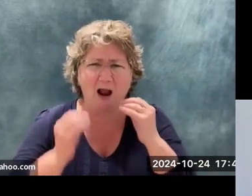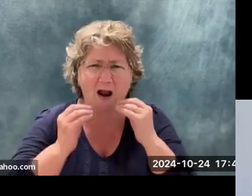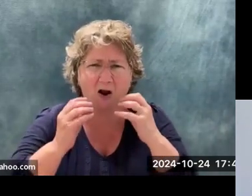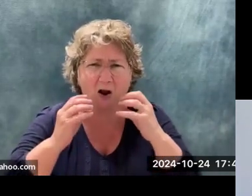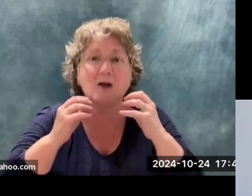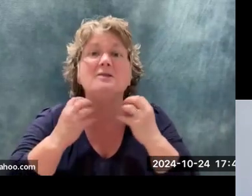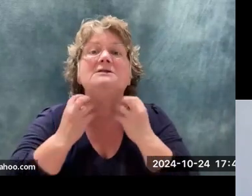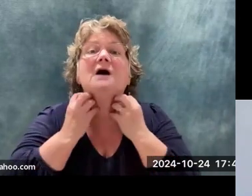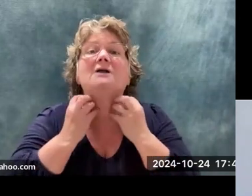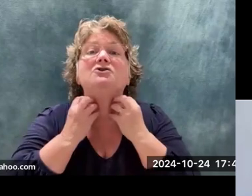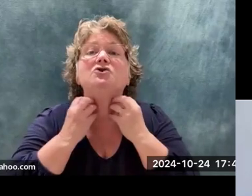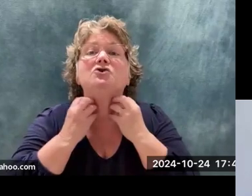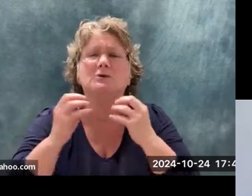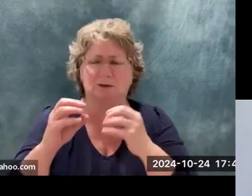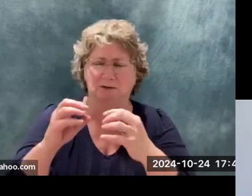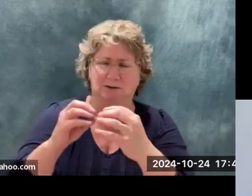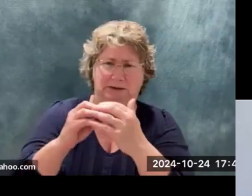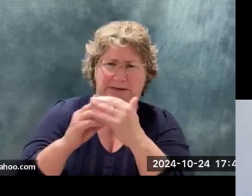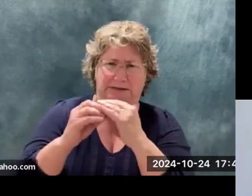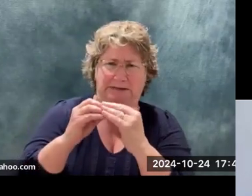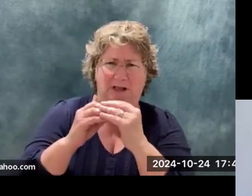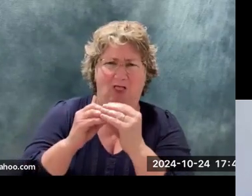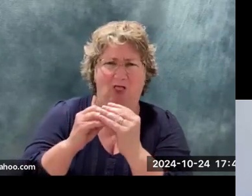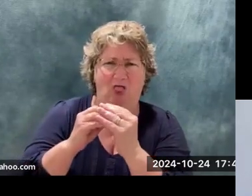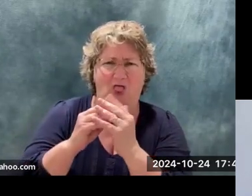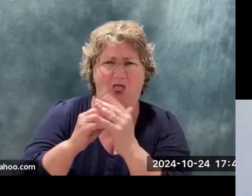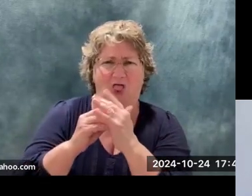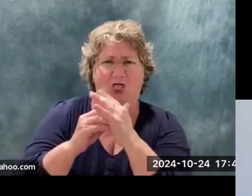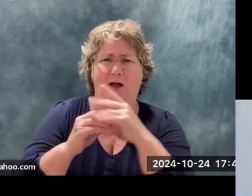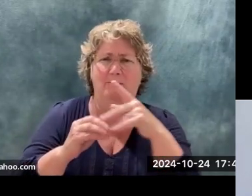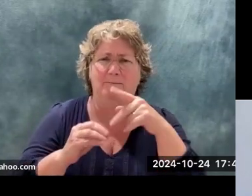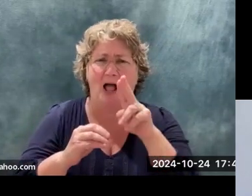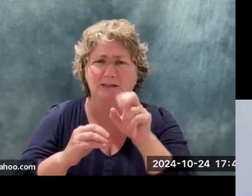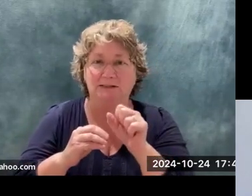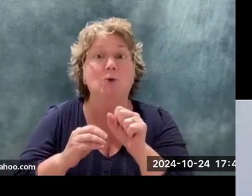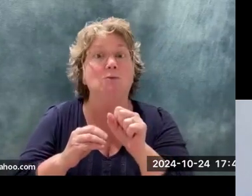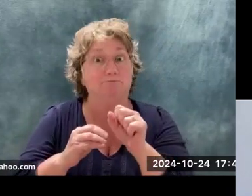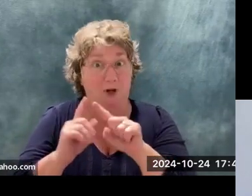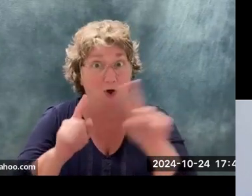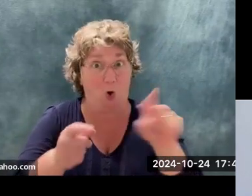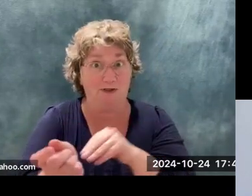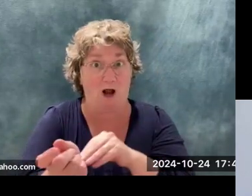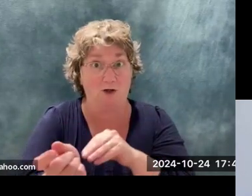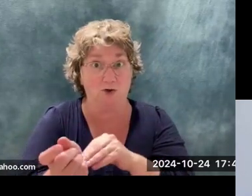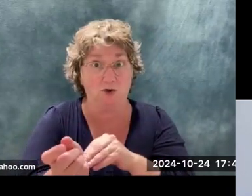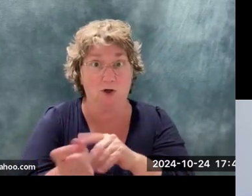your pediatrician, give them a call, and it is problematic when